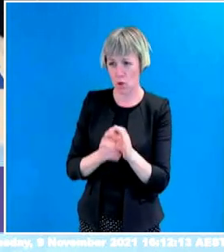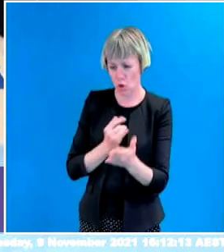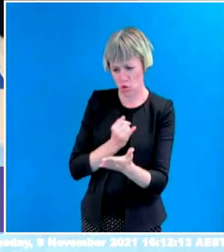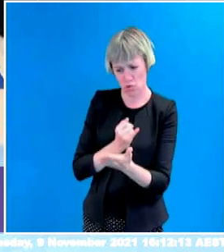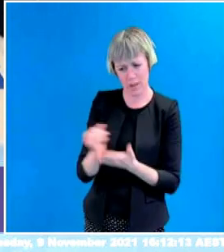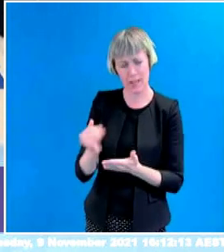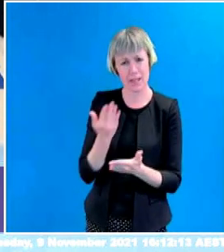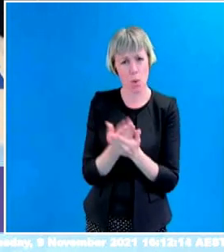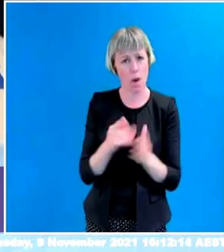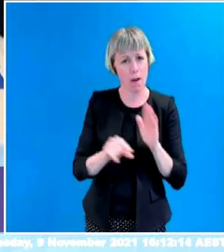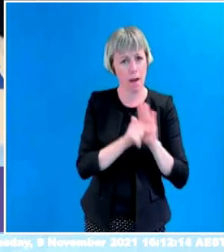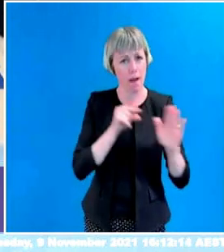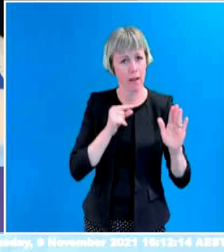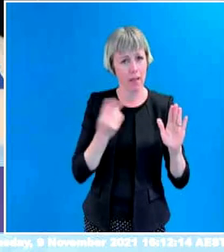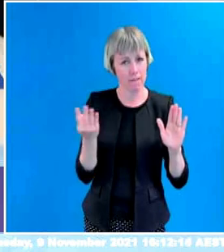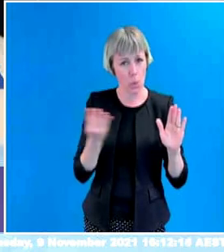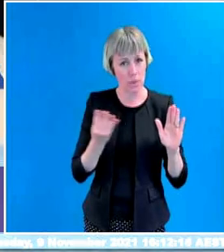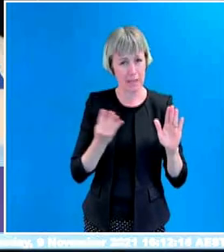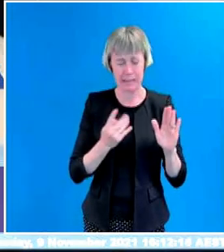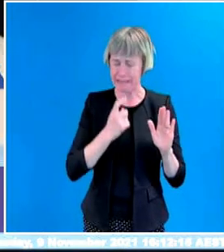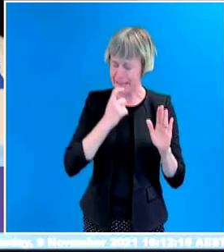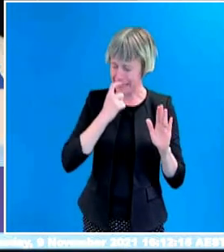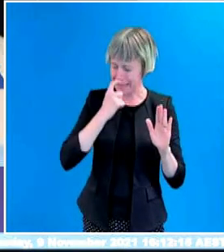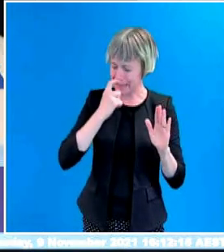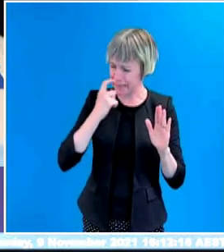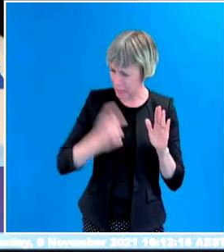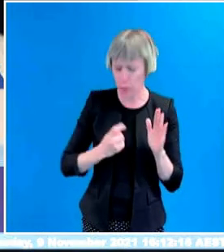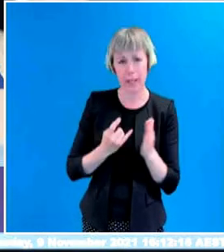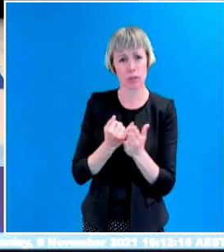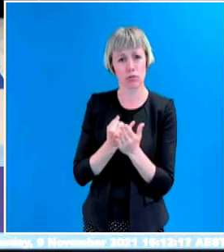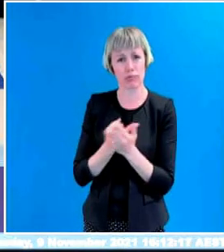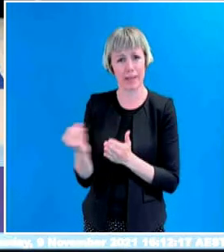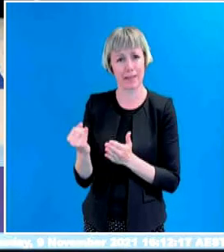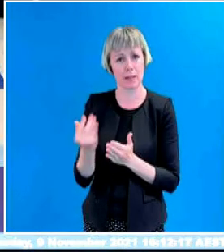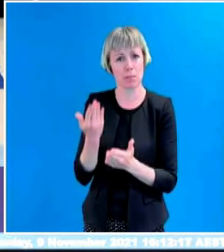I don't think you could get a more serious criticism of a country's conduct